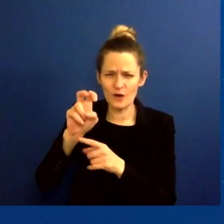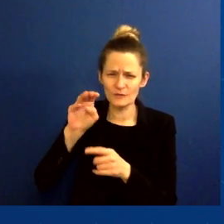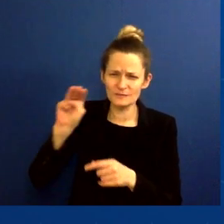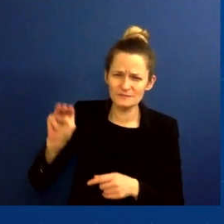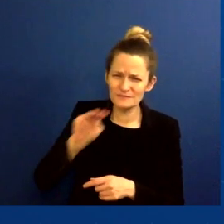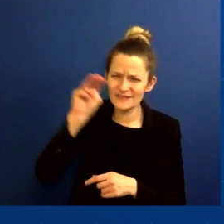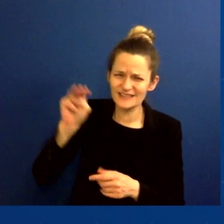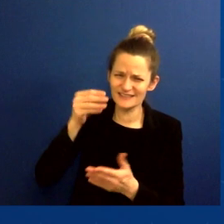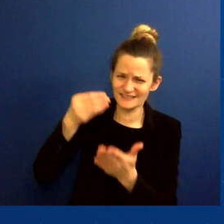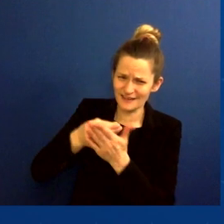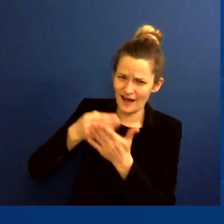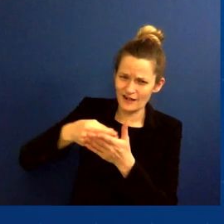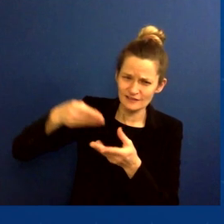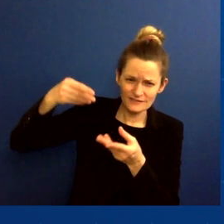It's good for everybody.